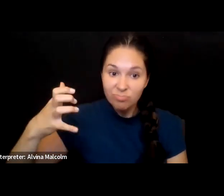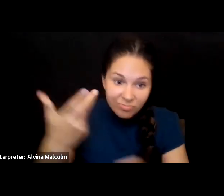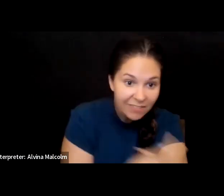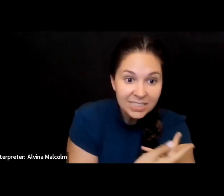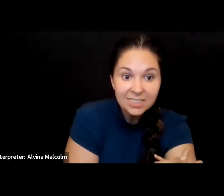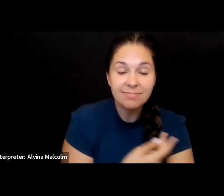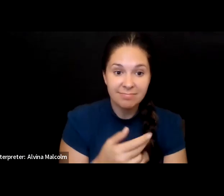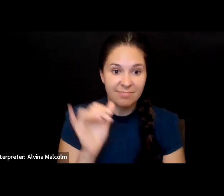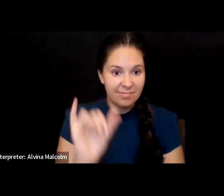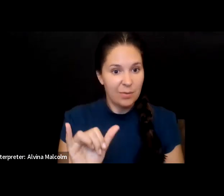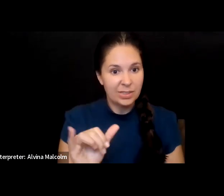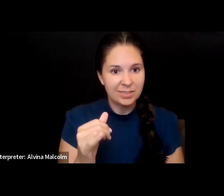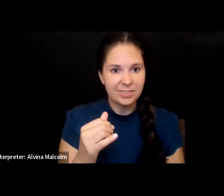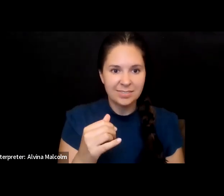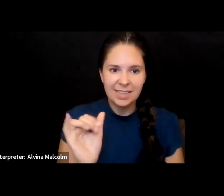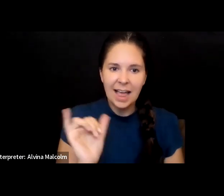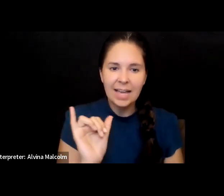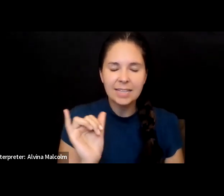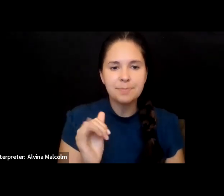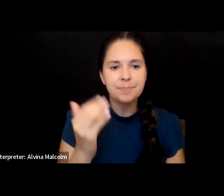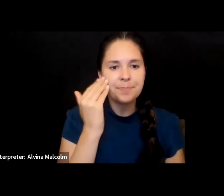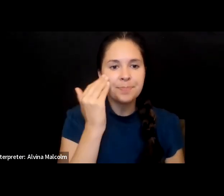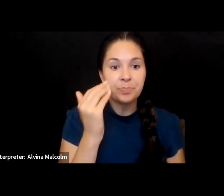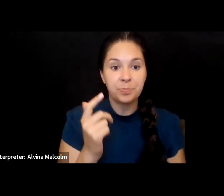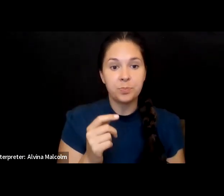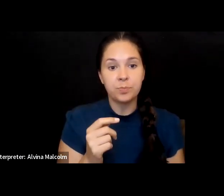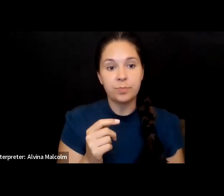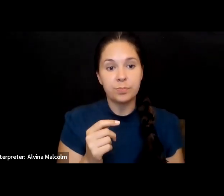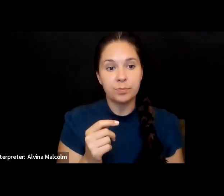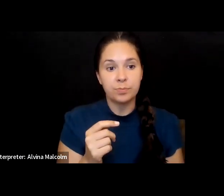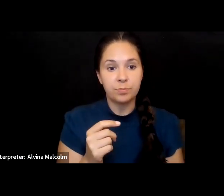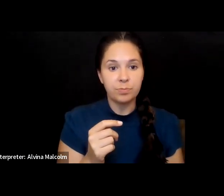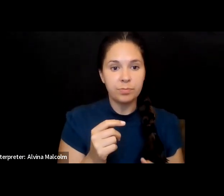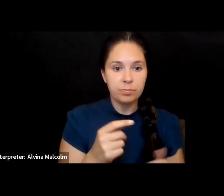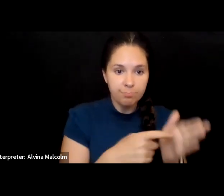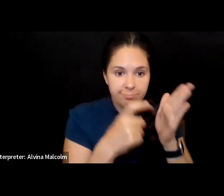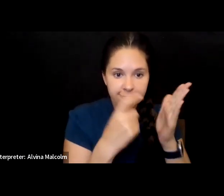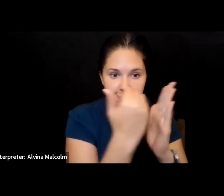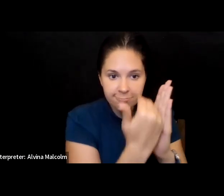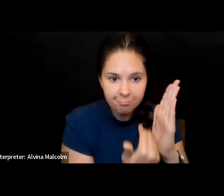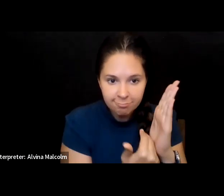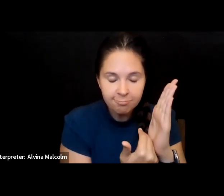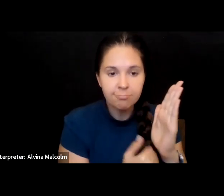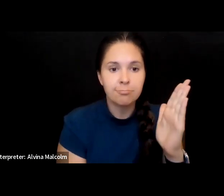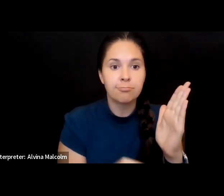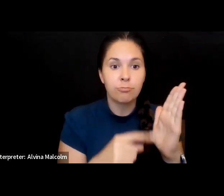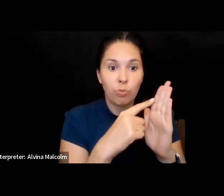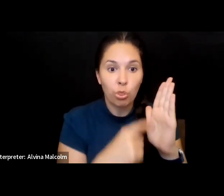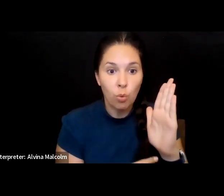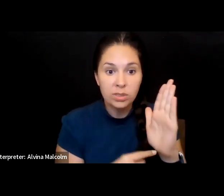received vaccines. We also vaccinated PCA's that came, you know, with, and